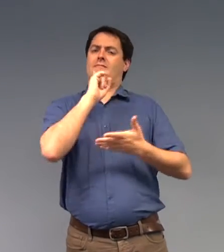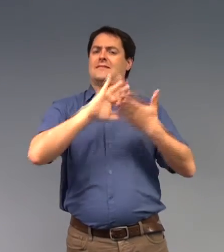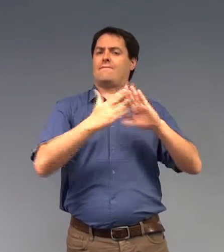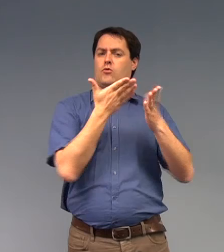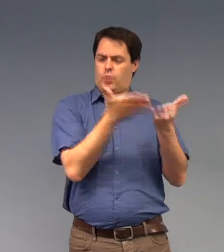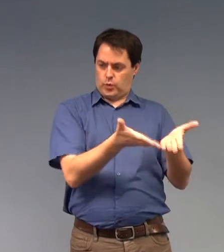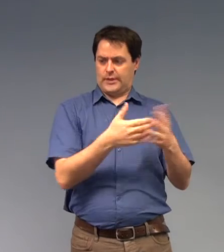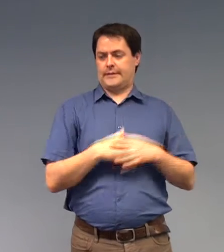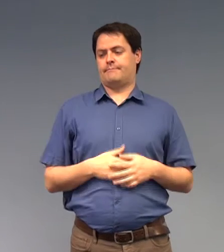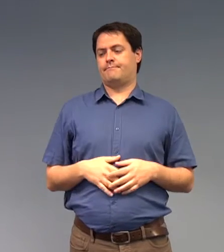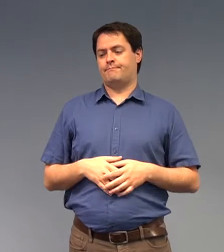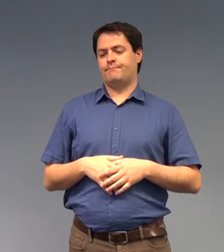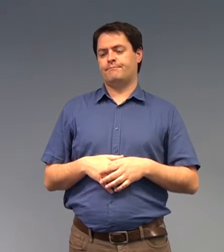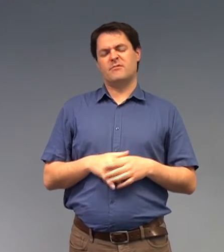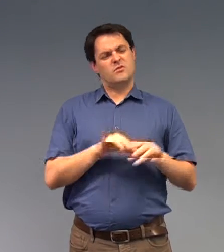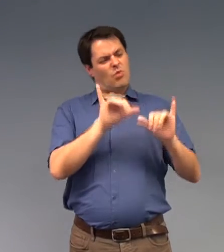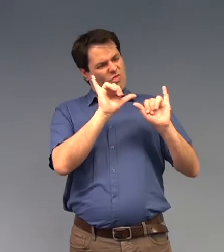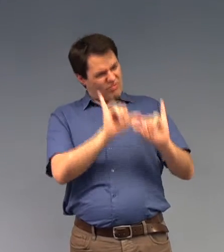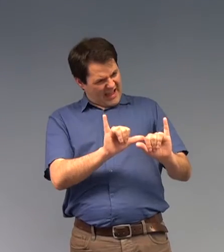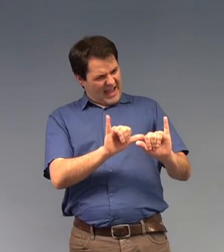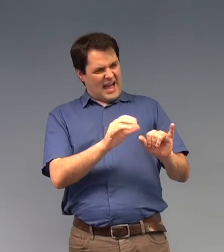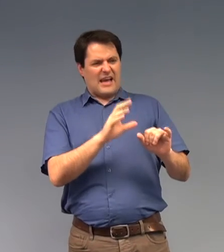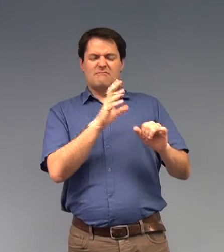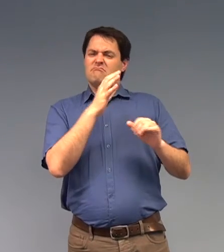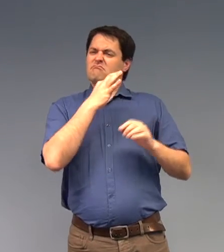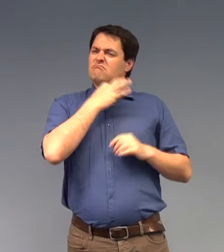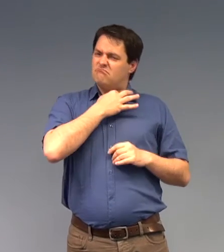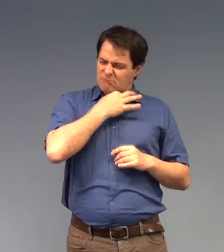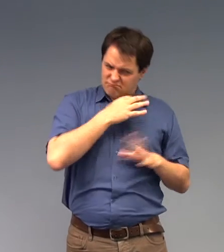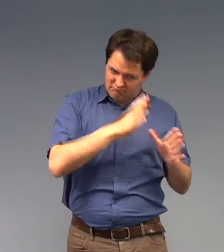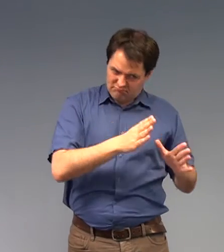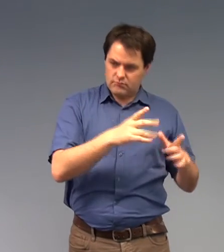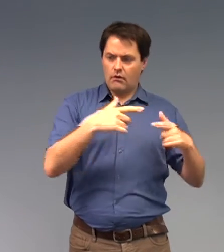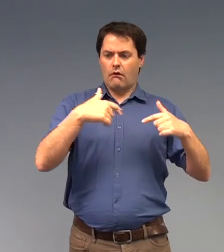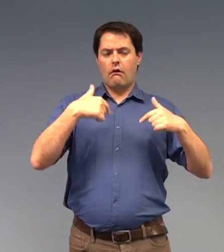And yet, this wasn't included in my interpreter training program.